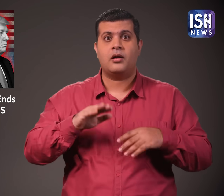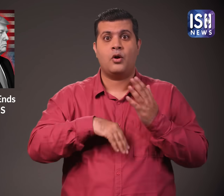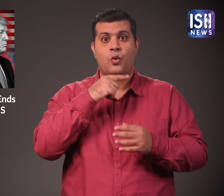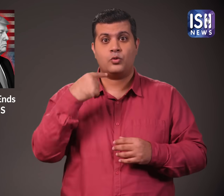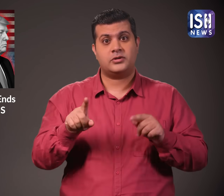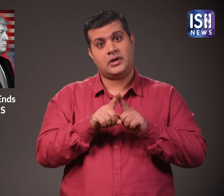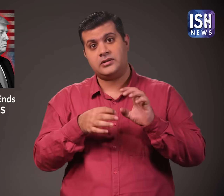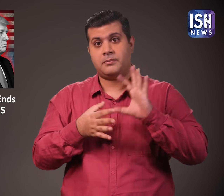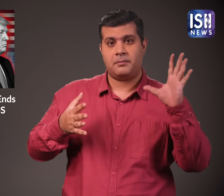Did Russia also withdrew?